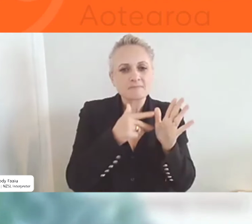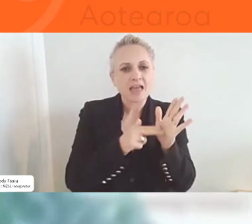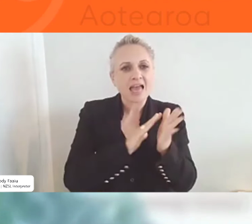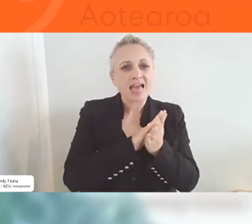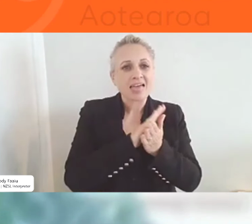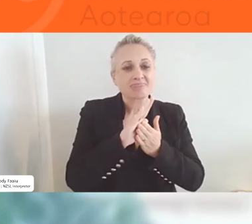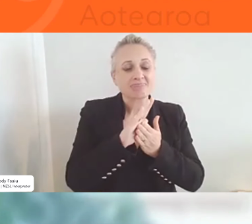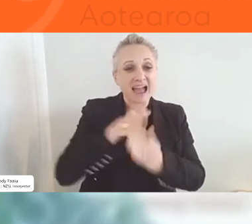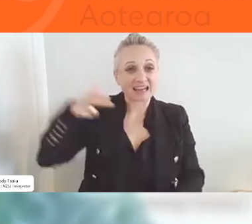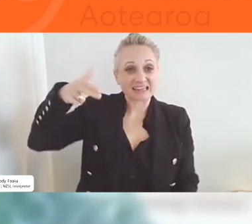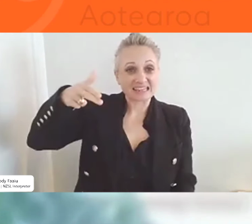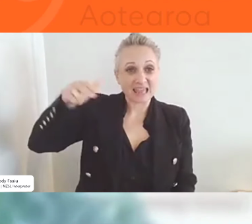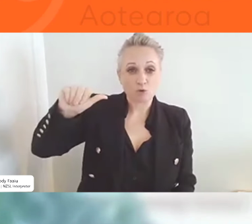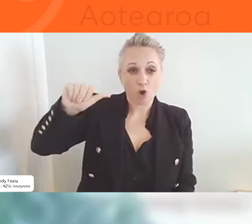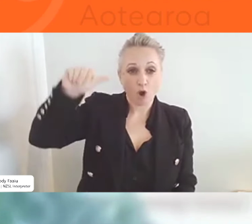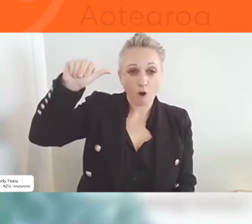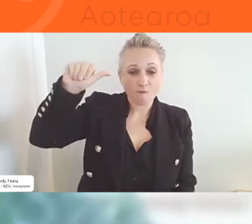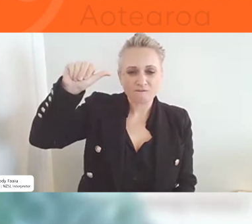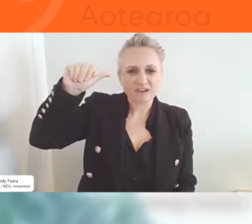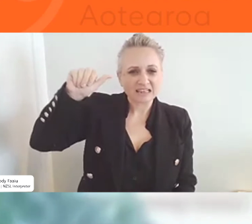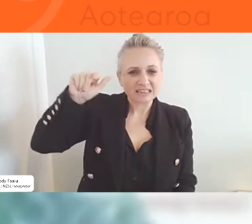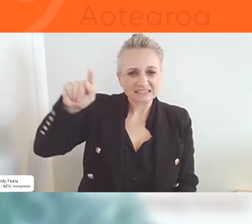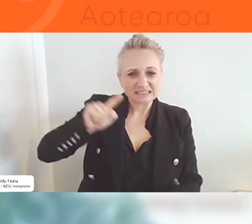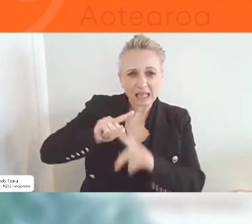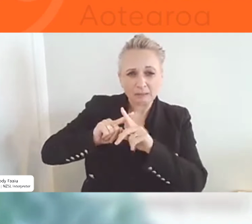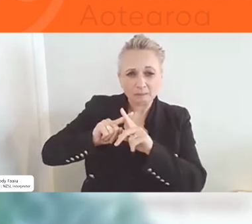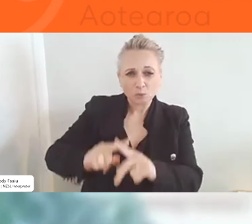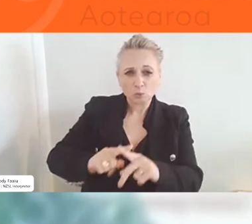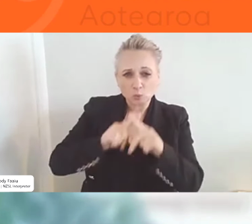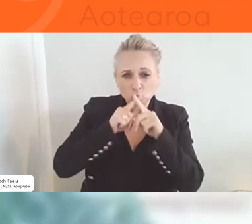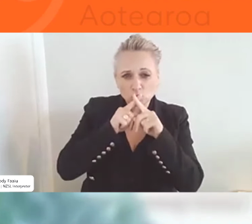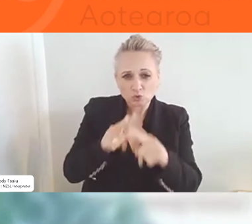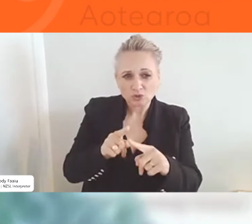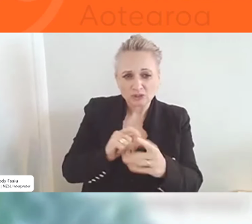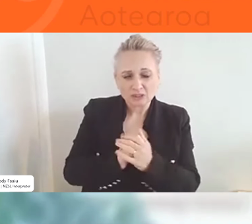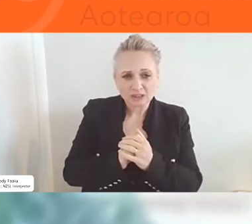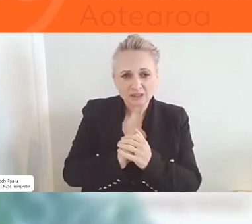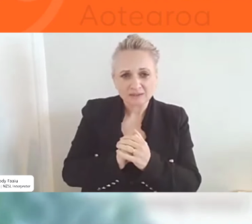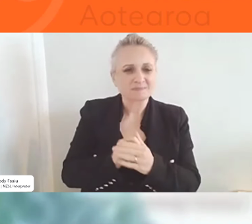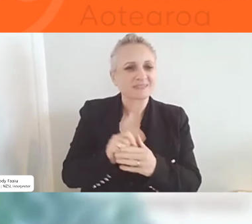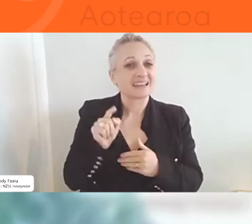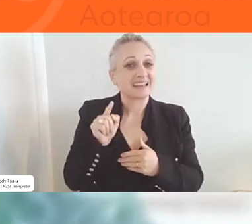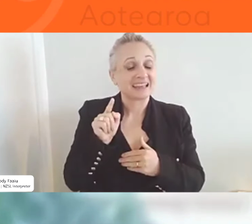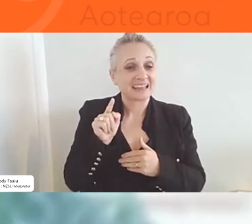can't quite tell, Isabelle, is he still muted? So he is not muted.